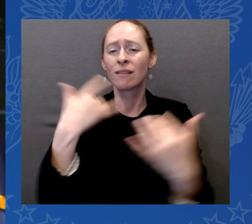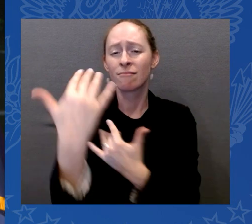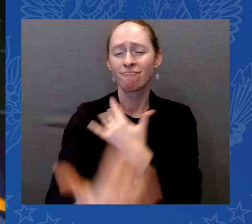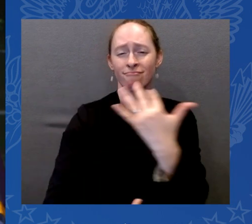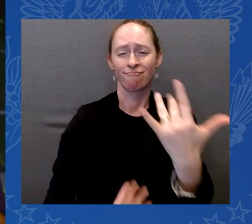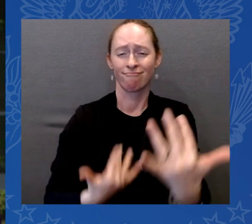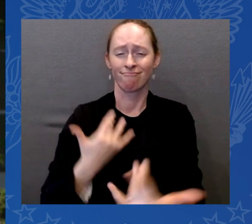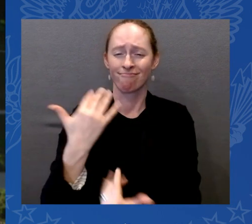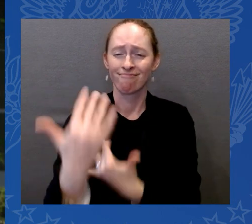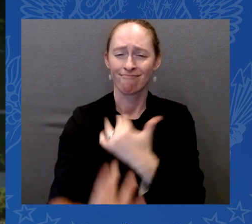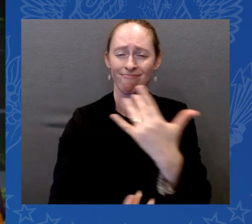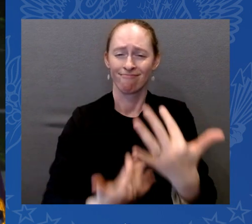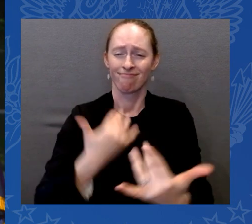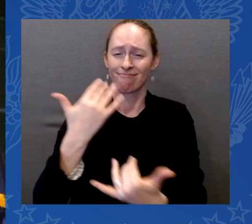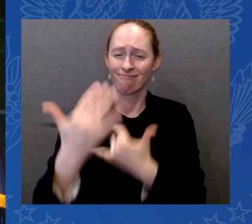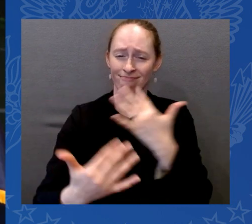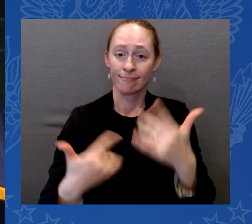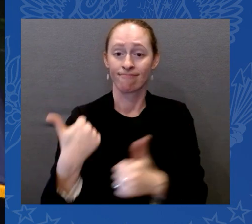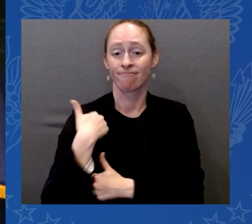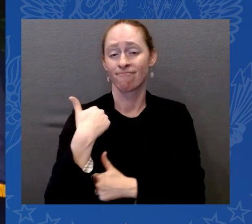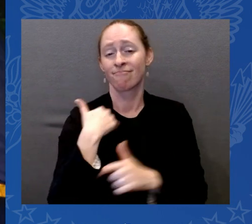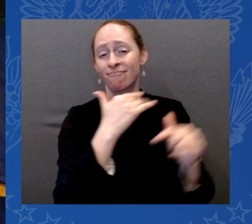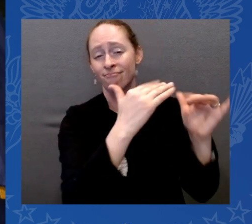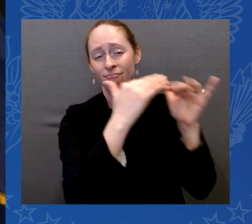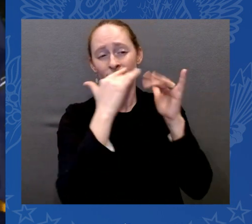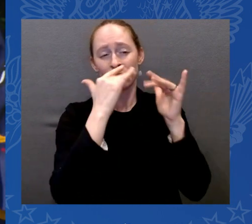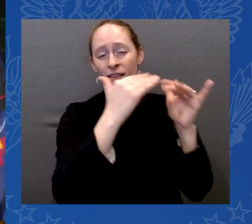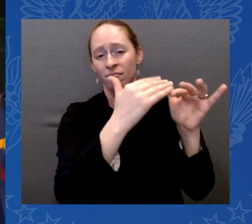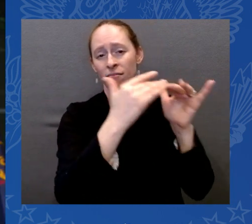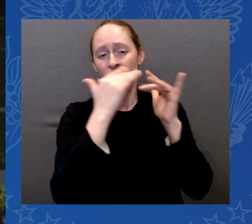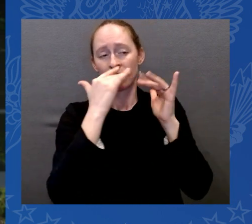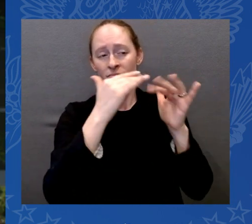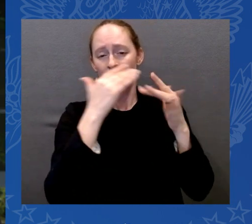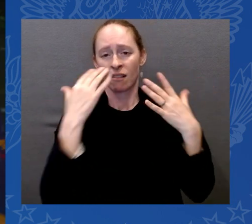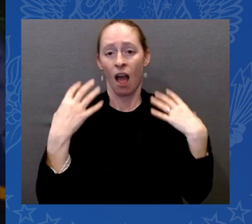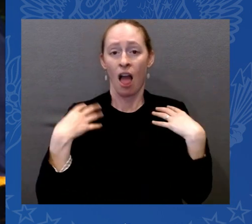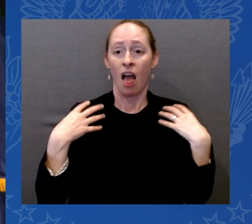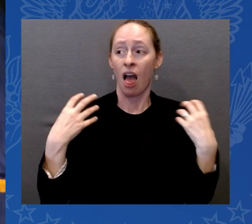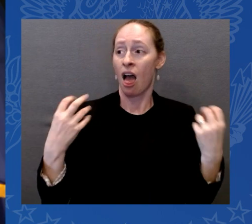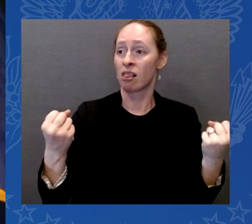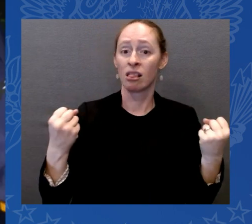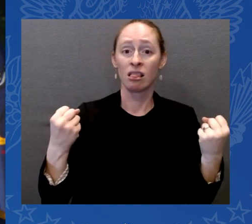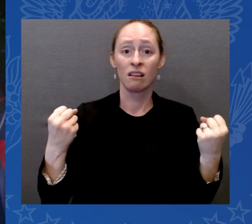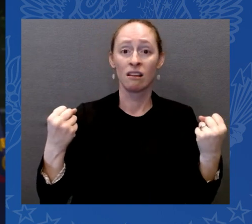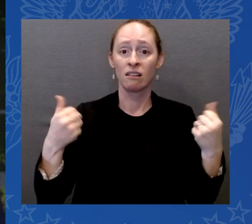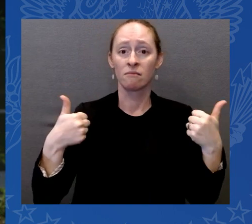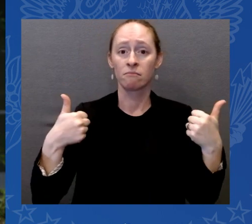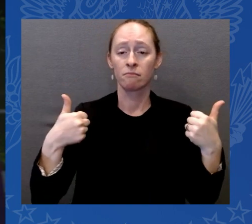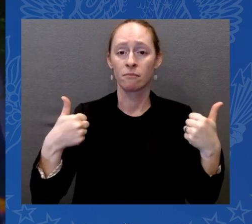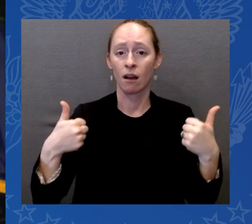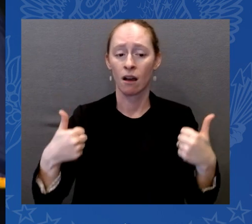And so many coming home with cancer, so many not coming home. Well, we made a sacred commitment --